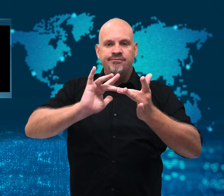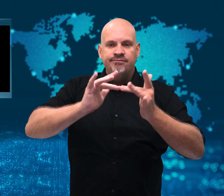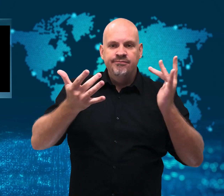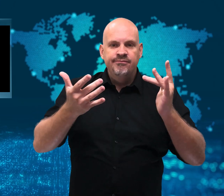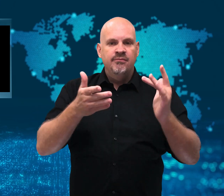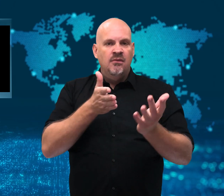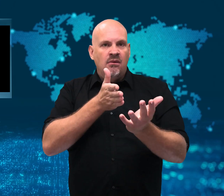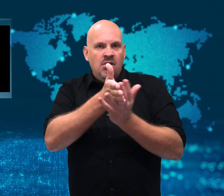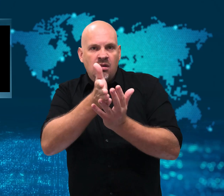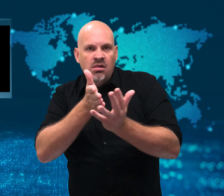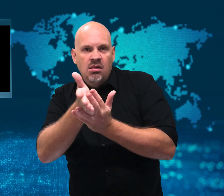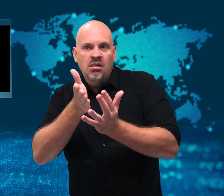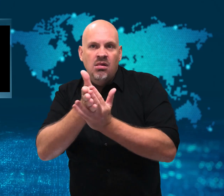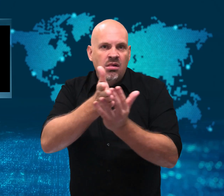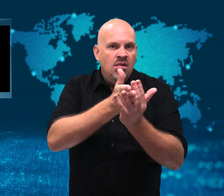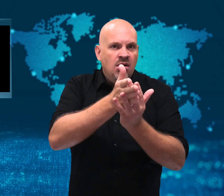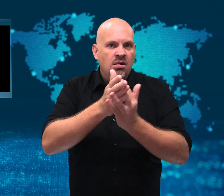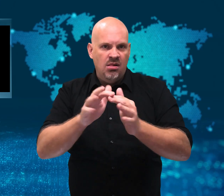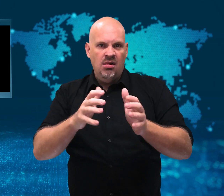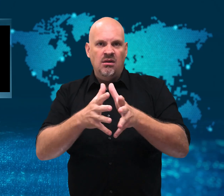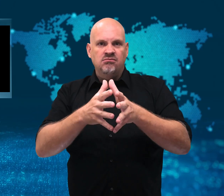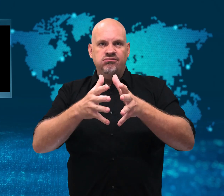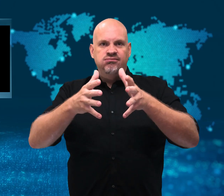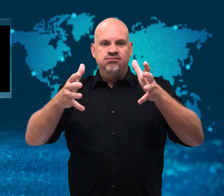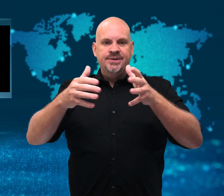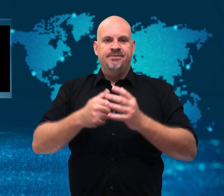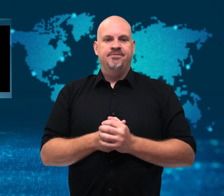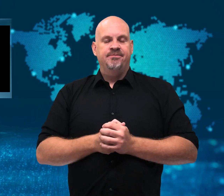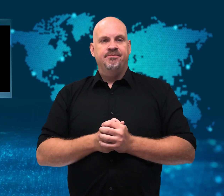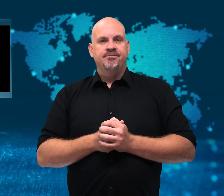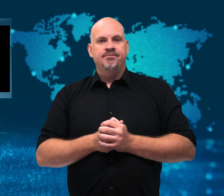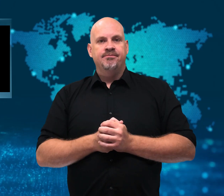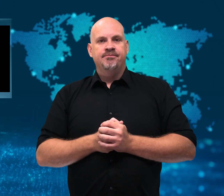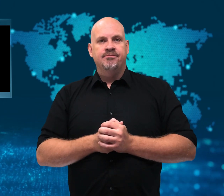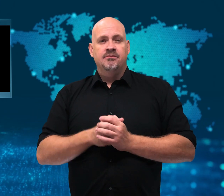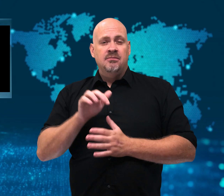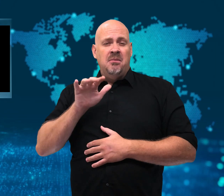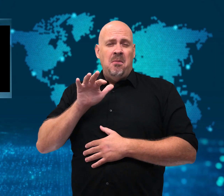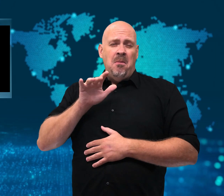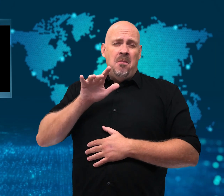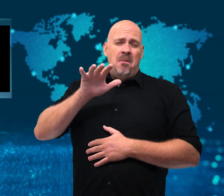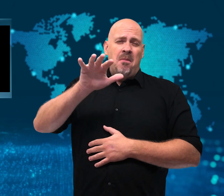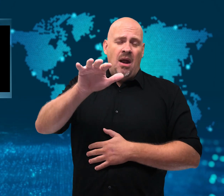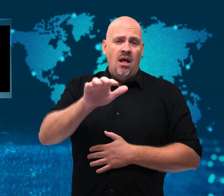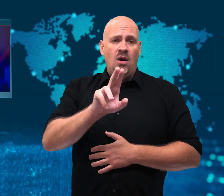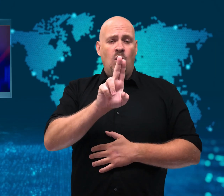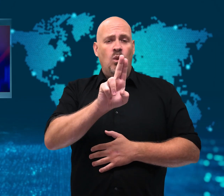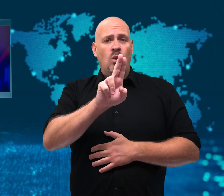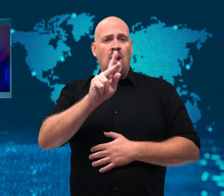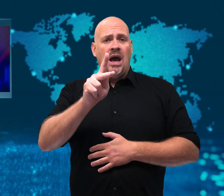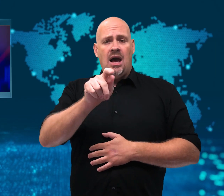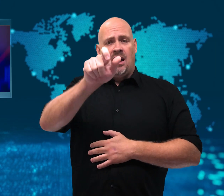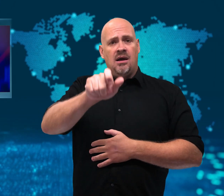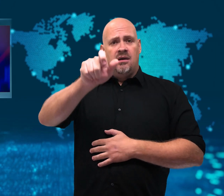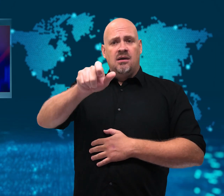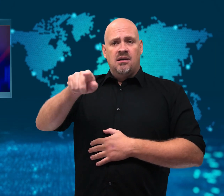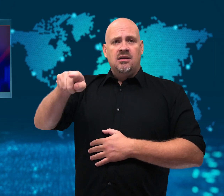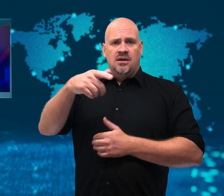Millions of people in the UK have reported text messages as spam